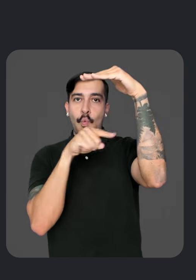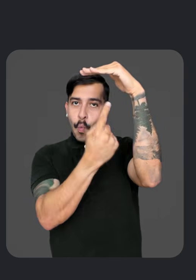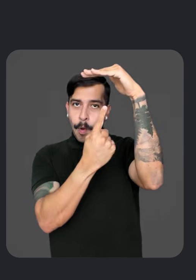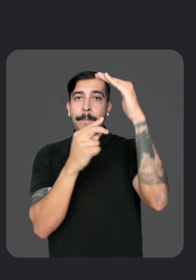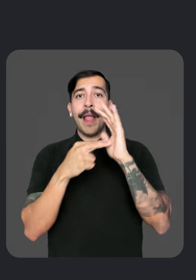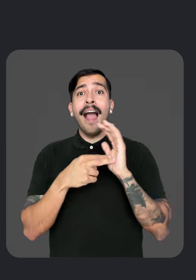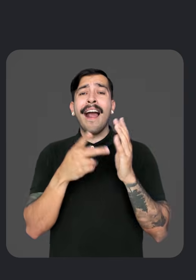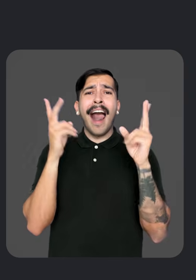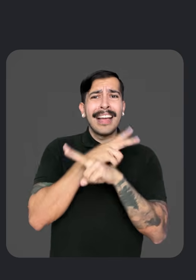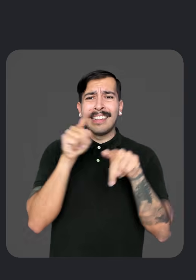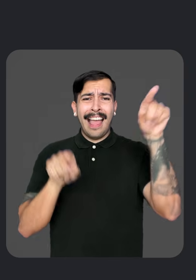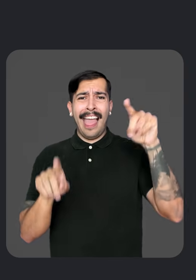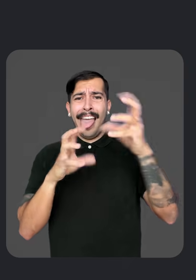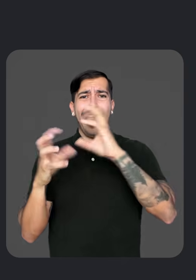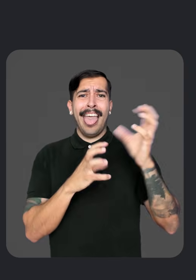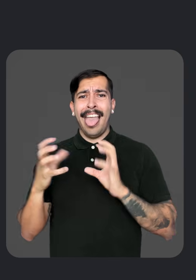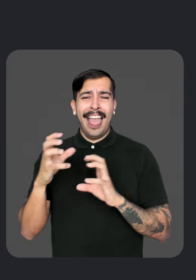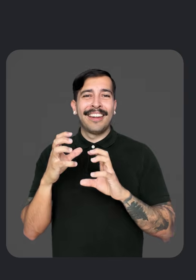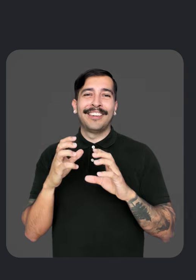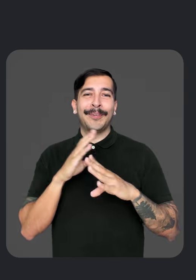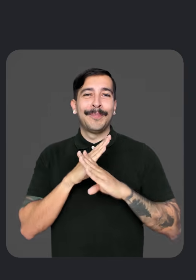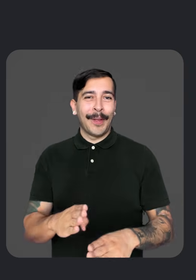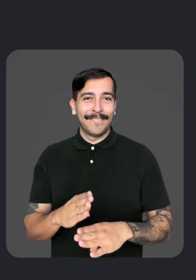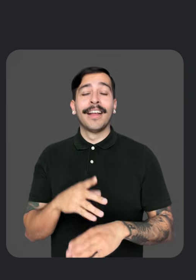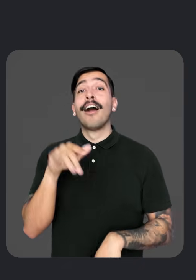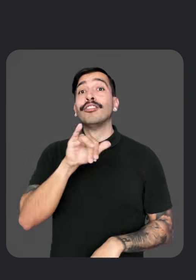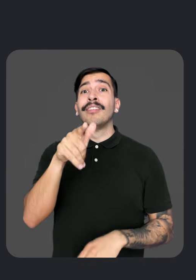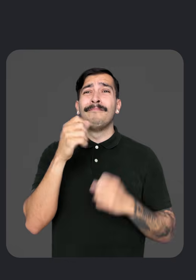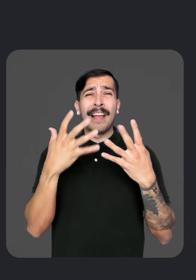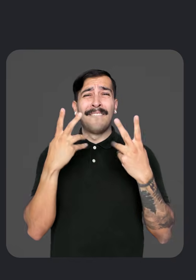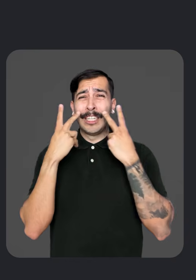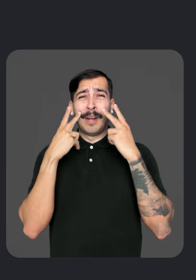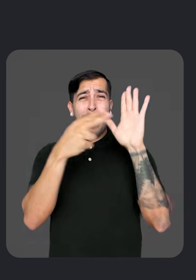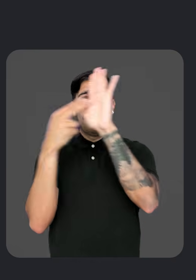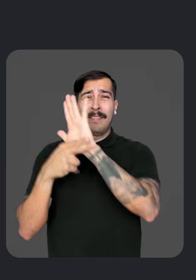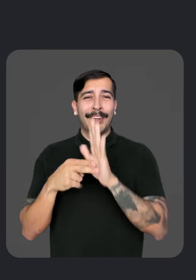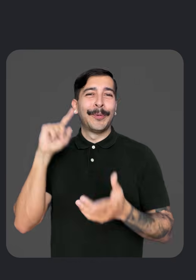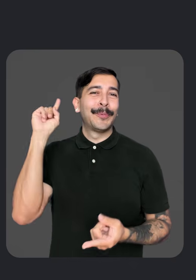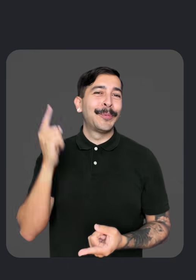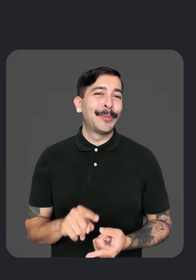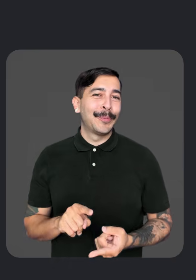preventing accidental interactions with hidden content, and reducing the number of visual labels on your screen.